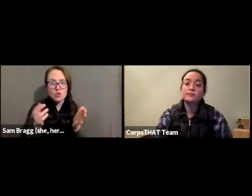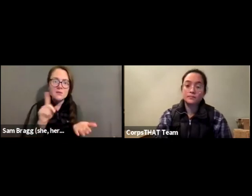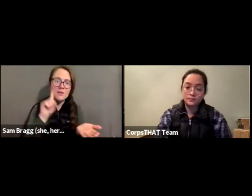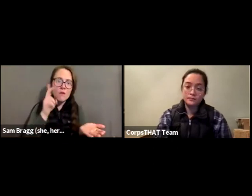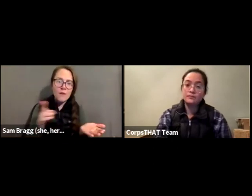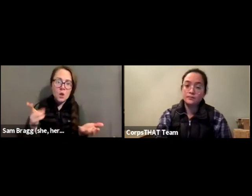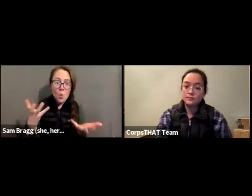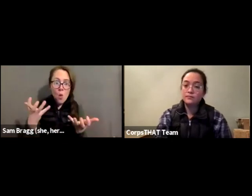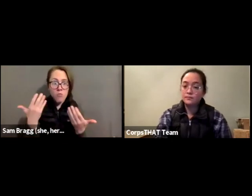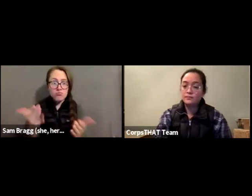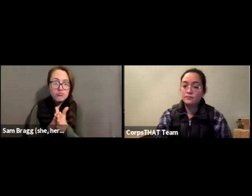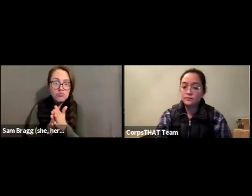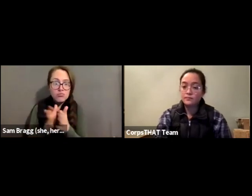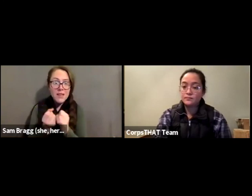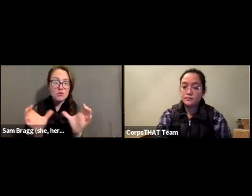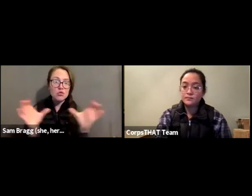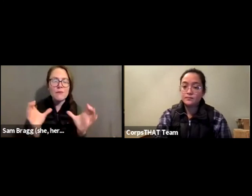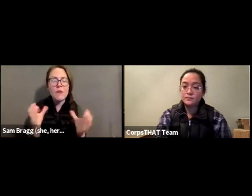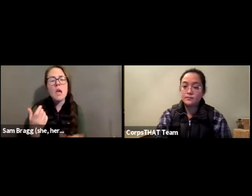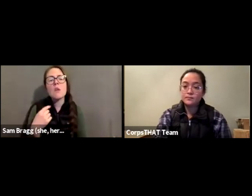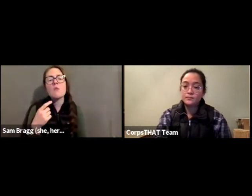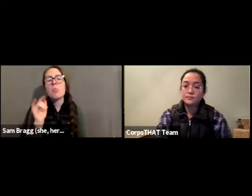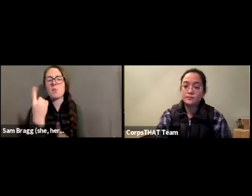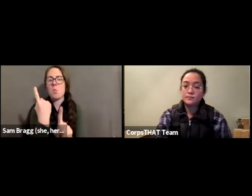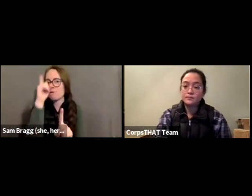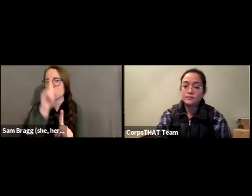and signers are the deaf of hard of hearing who are interested in certifying for these